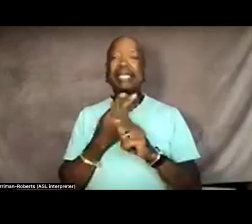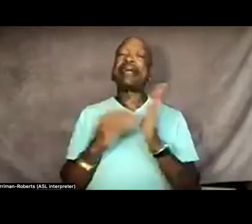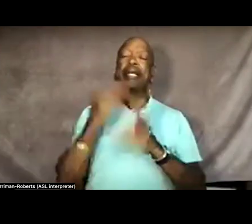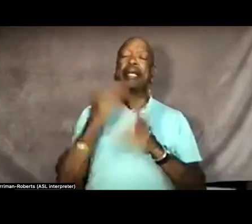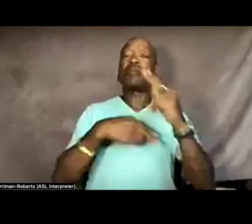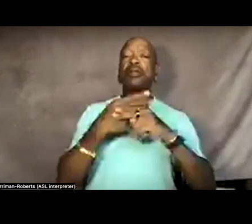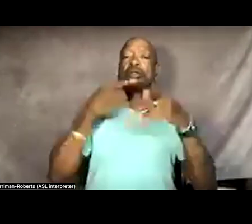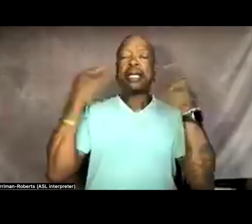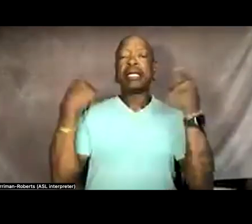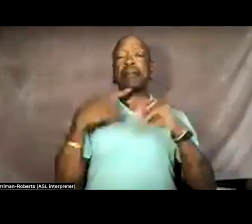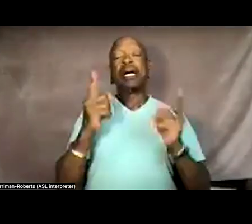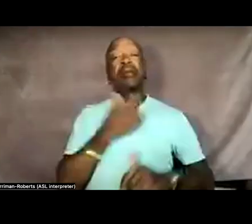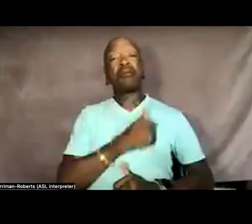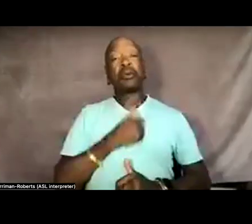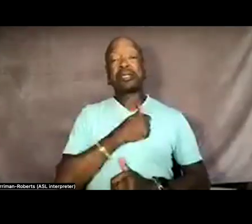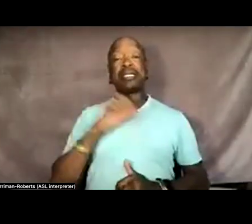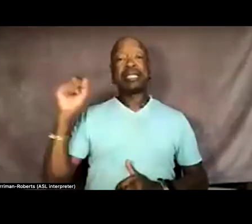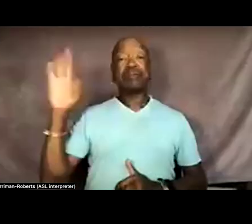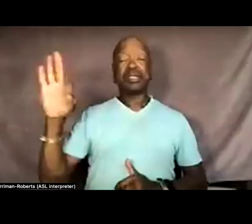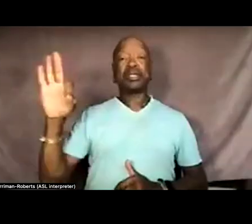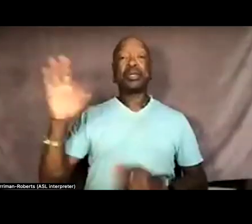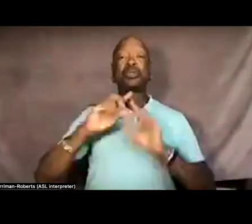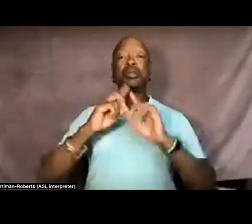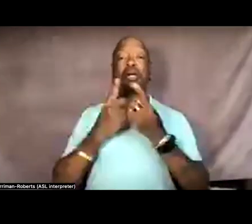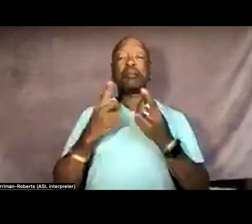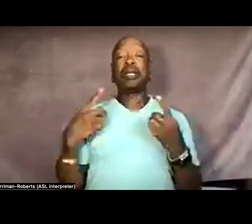Francisco Department of Public Health refused to do it and they allowed San Francisco's last